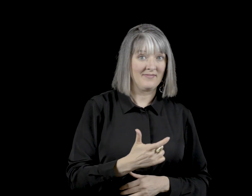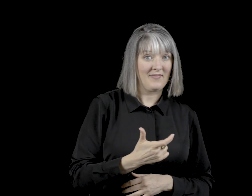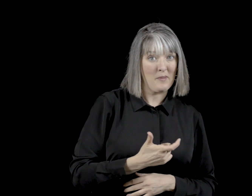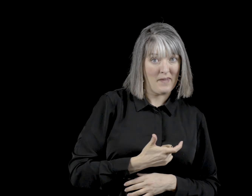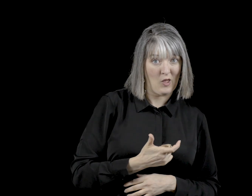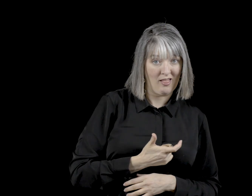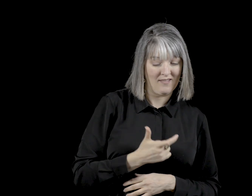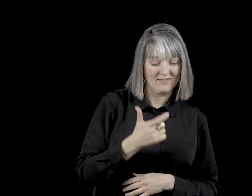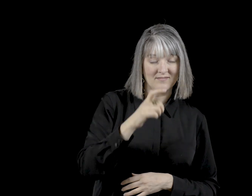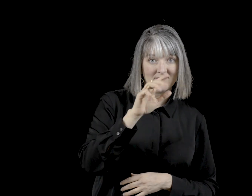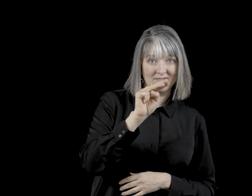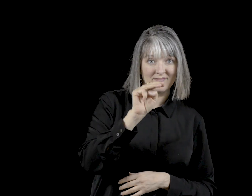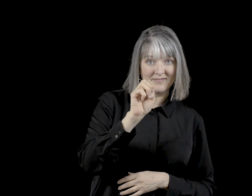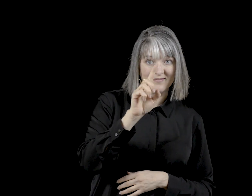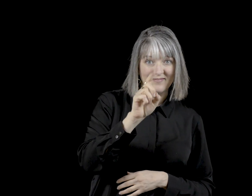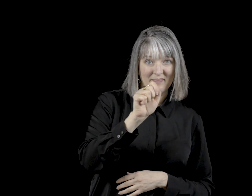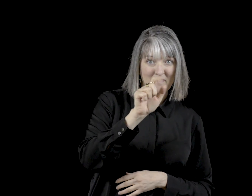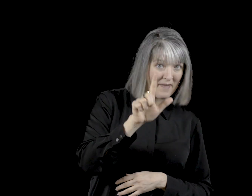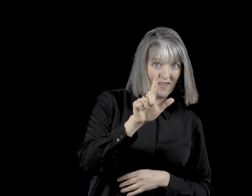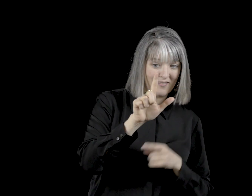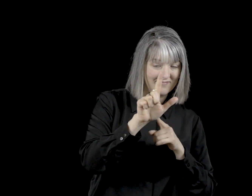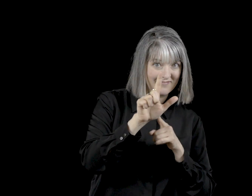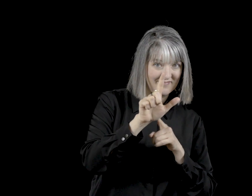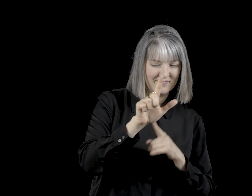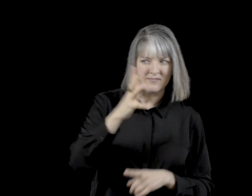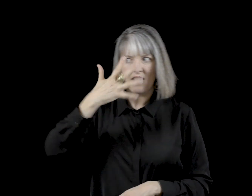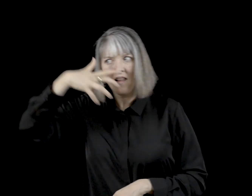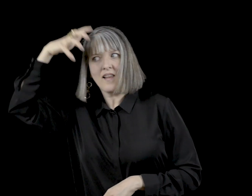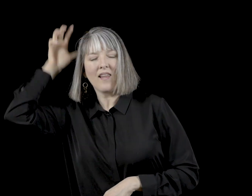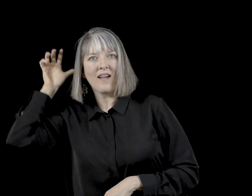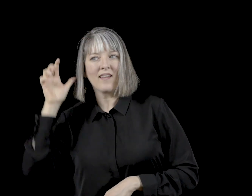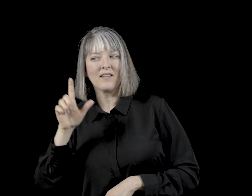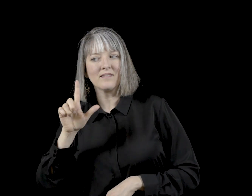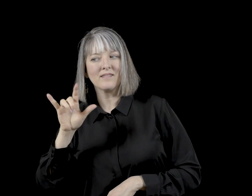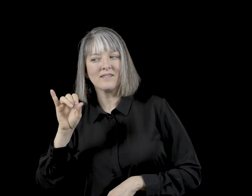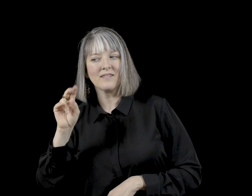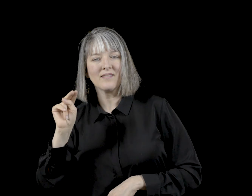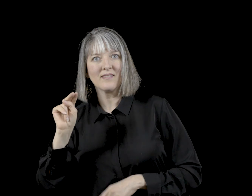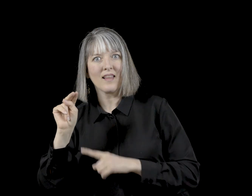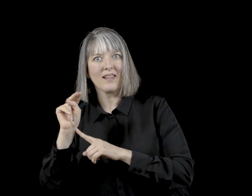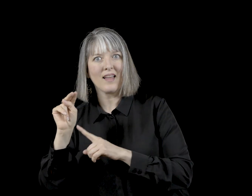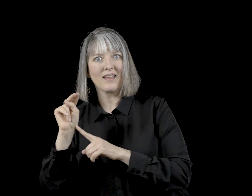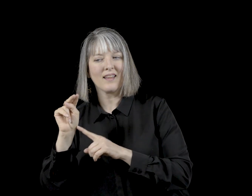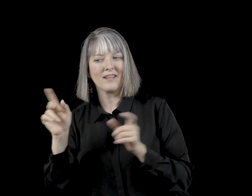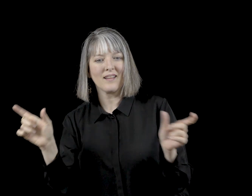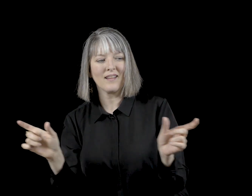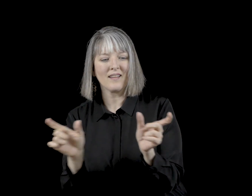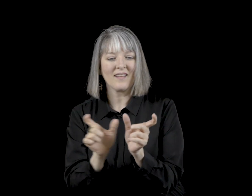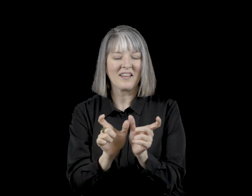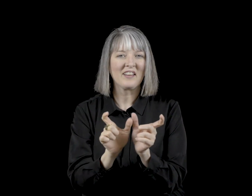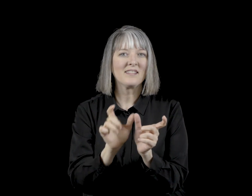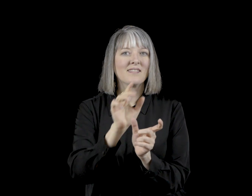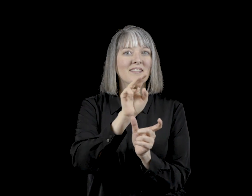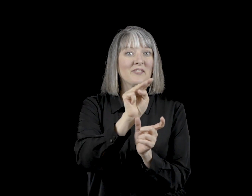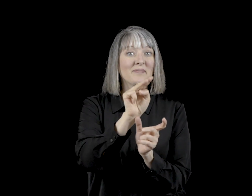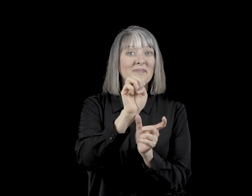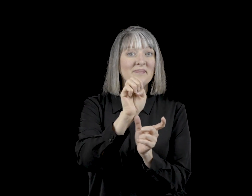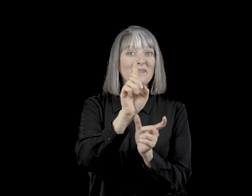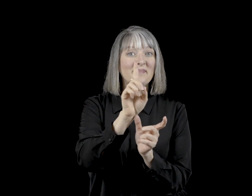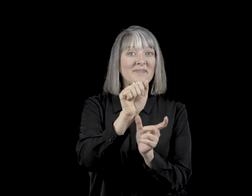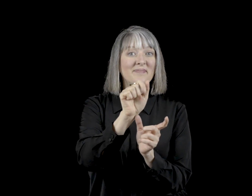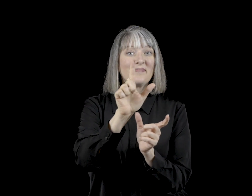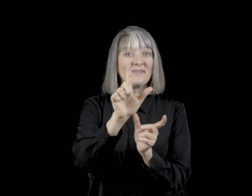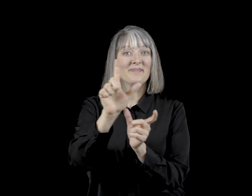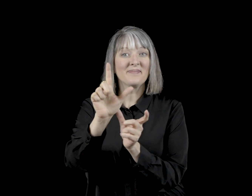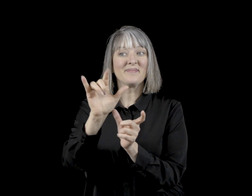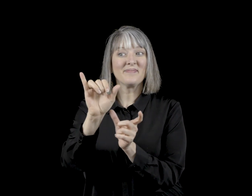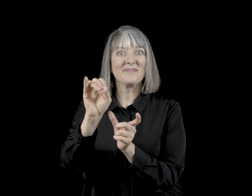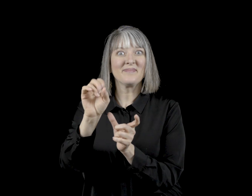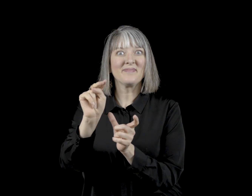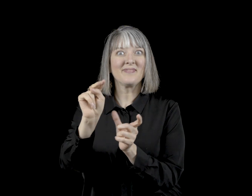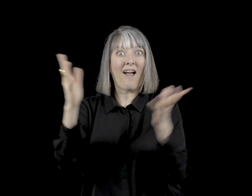Medal spelled M E D A L and lion spelled L I O N, put them together and you have MEDALLION!